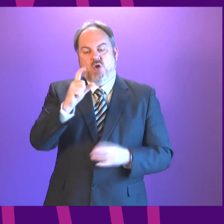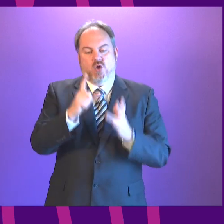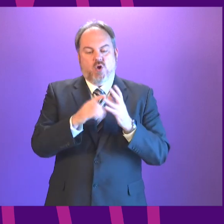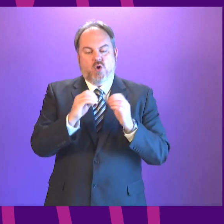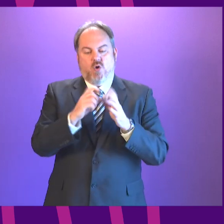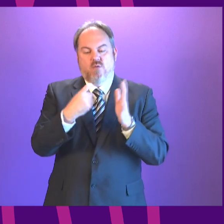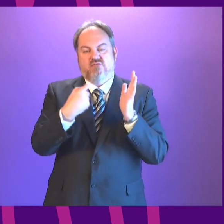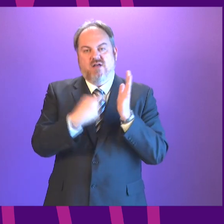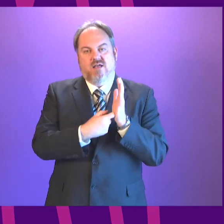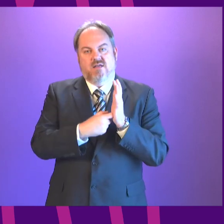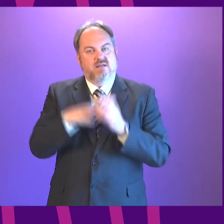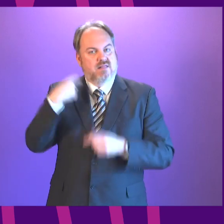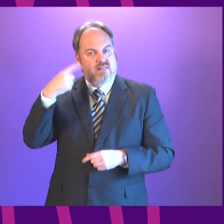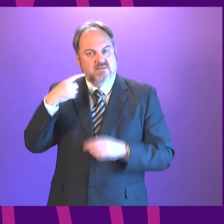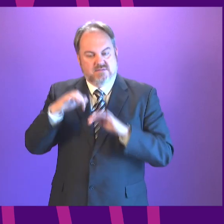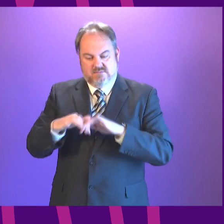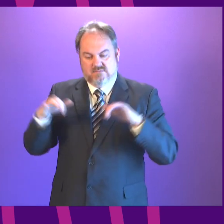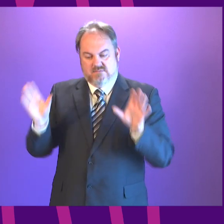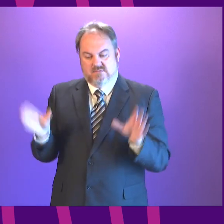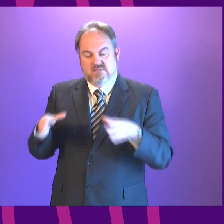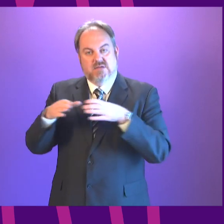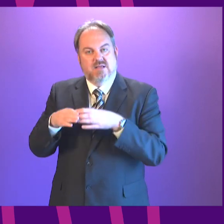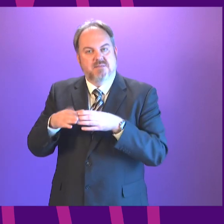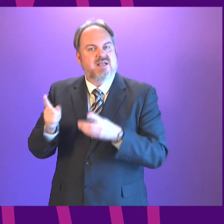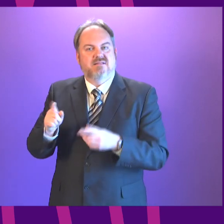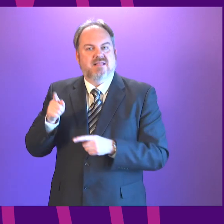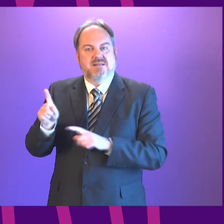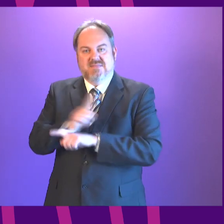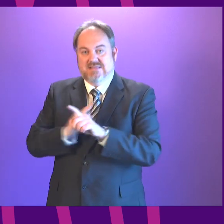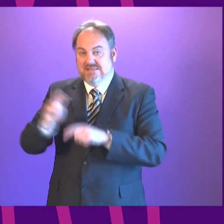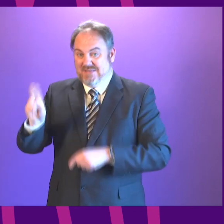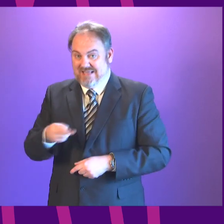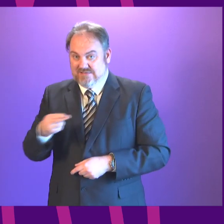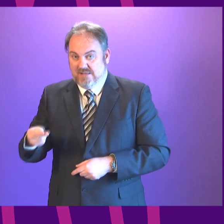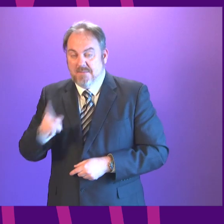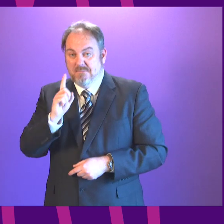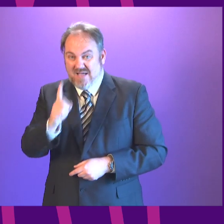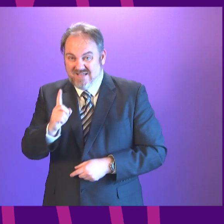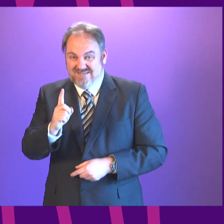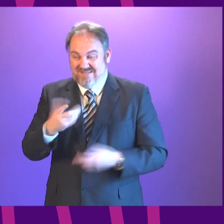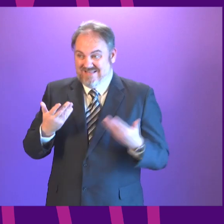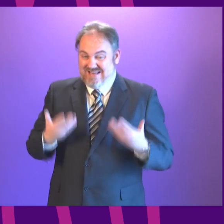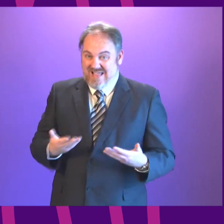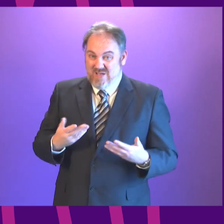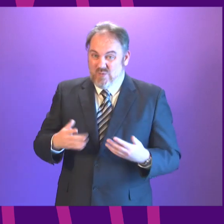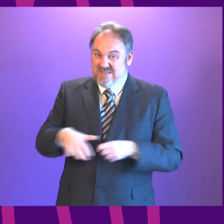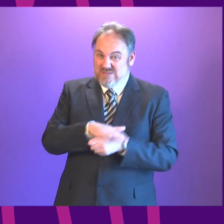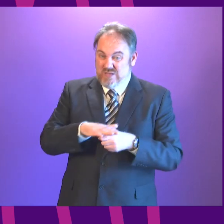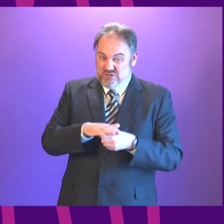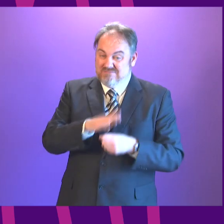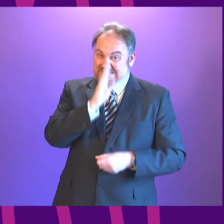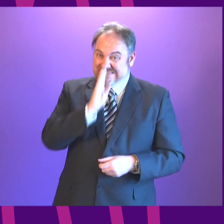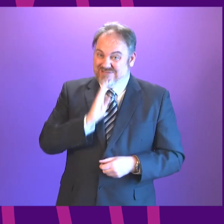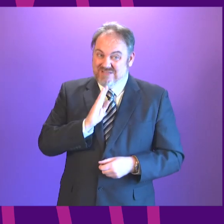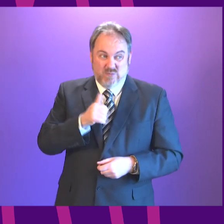hope that that meeting will take place. The situation is serious, urgent and, for our food exporters, rapidly deteriorating.